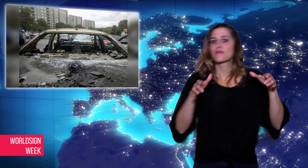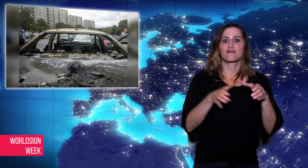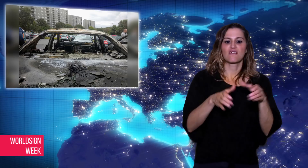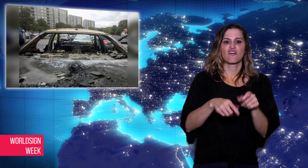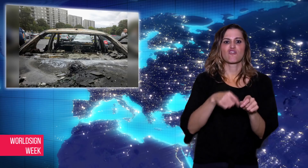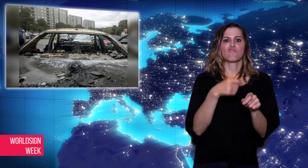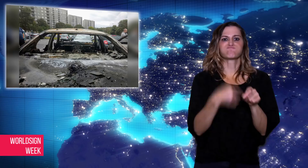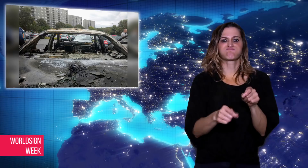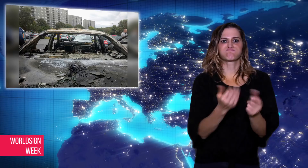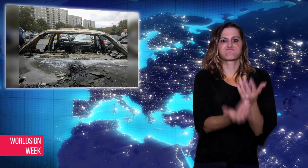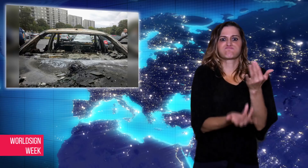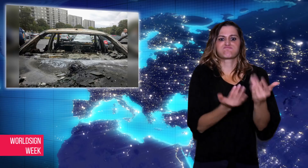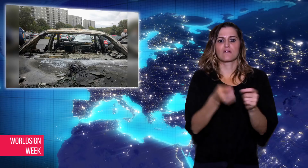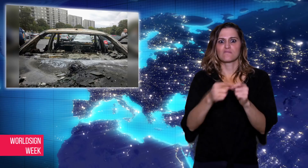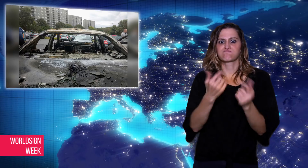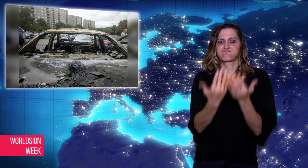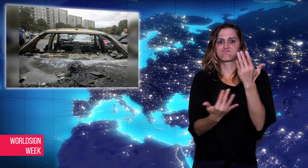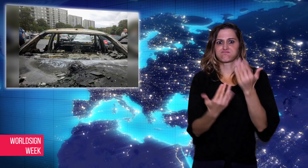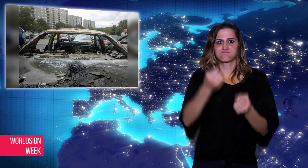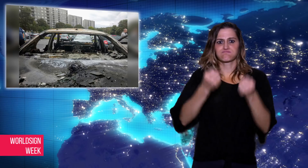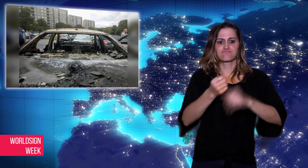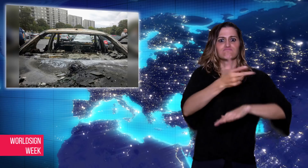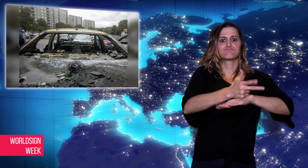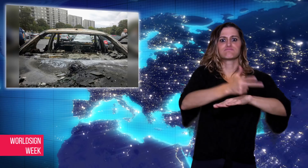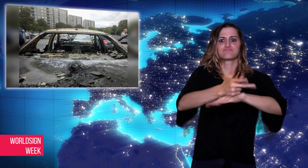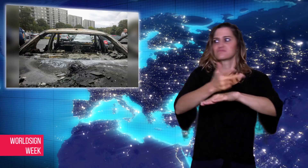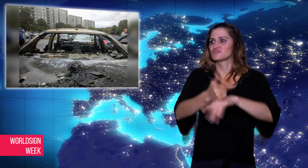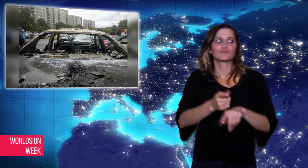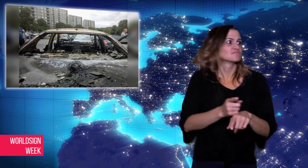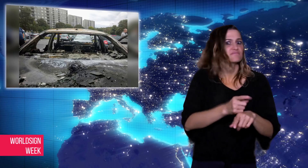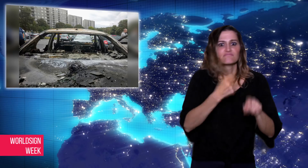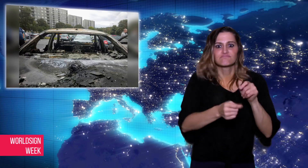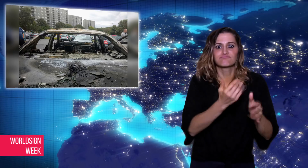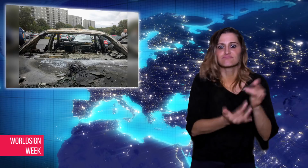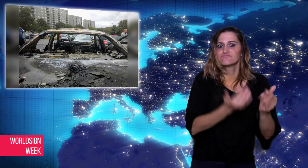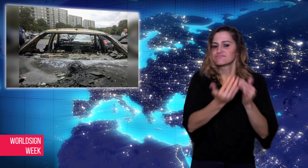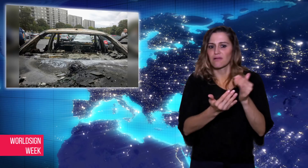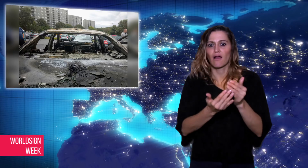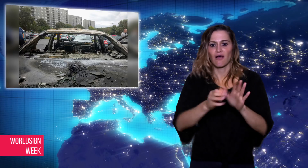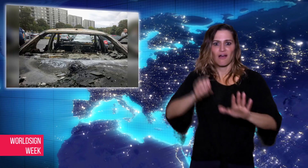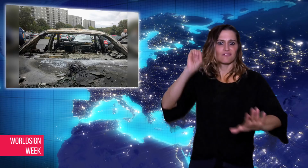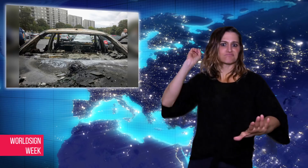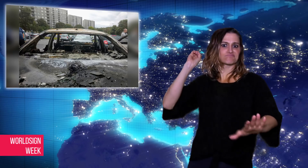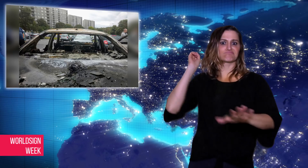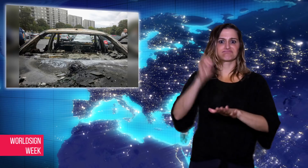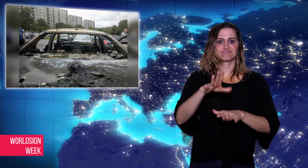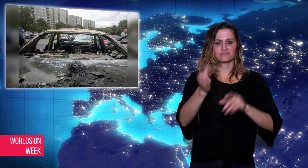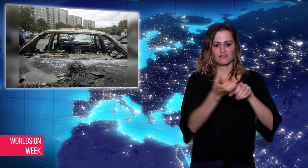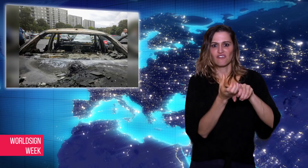people torching cars and throwing